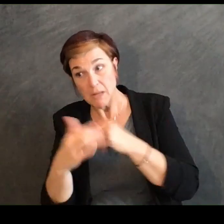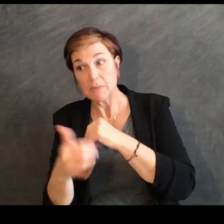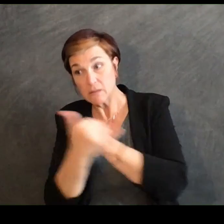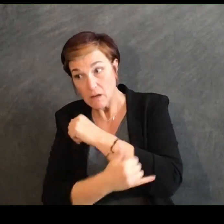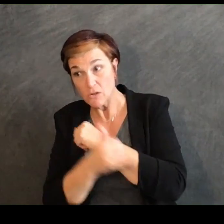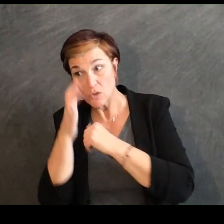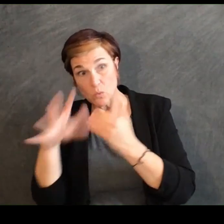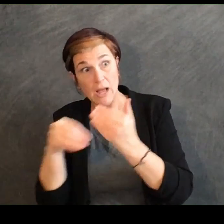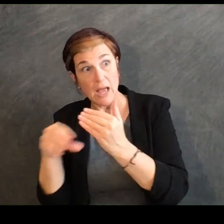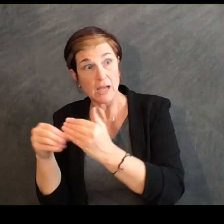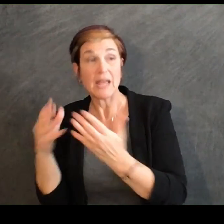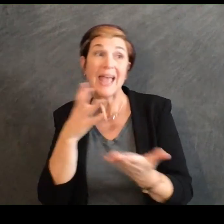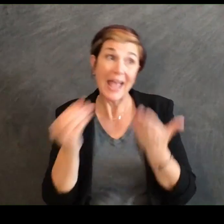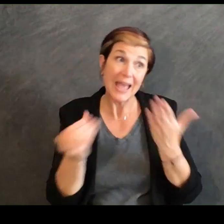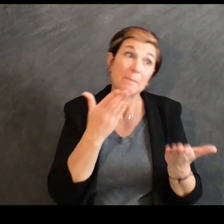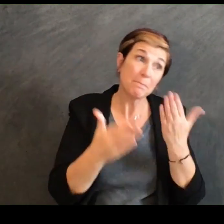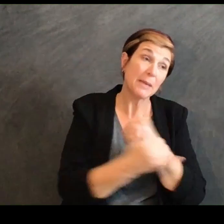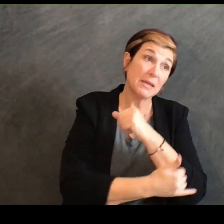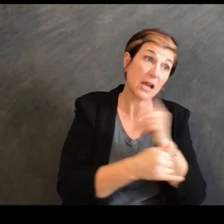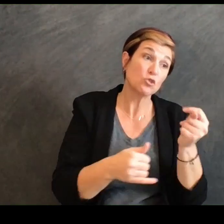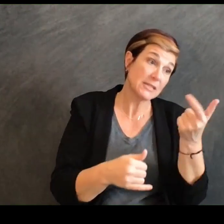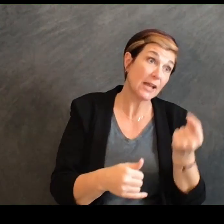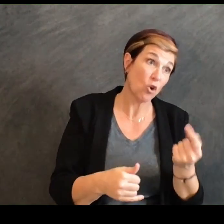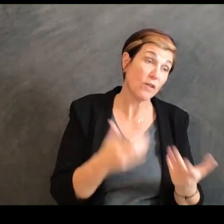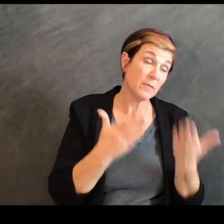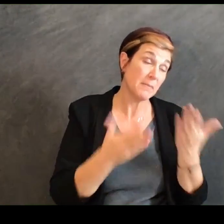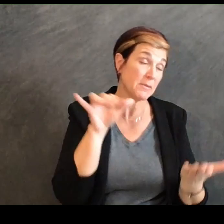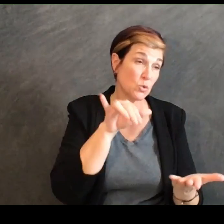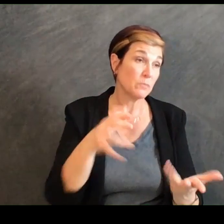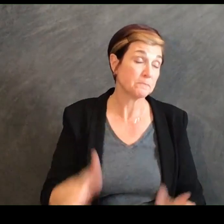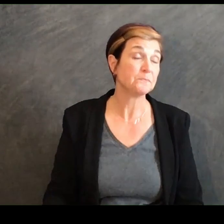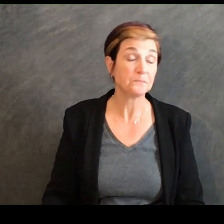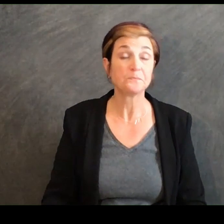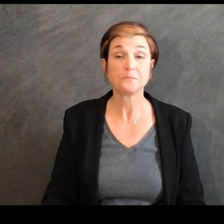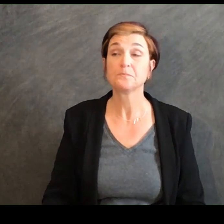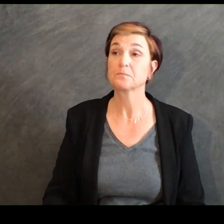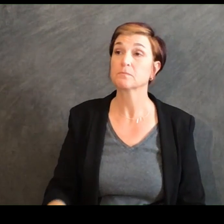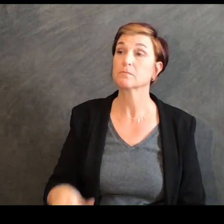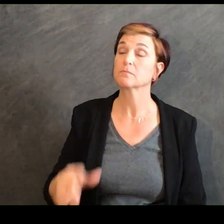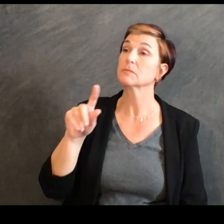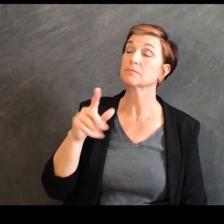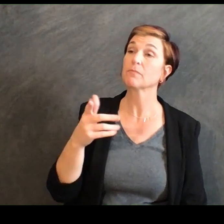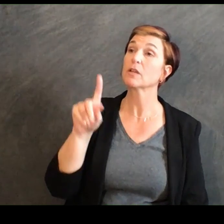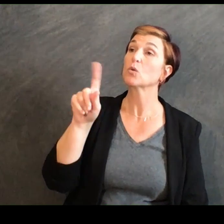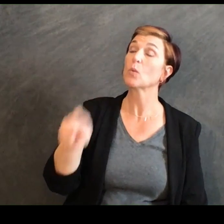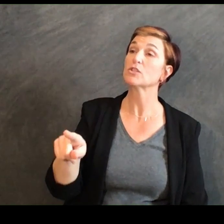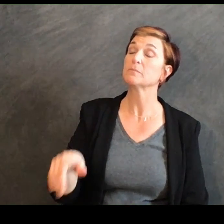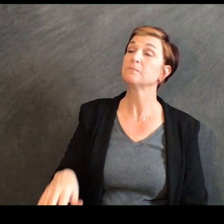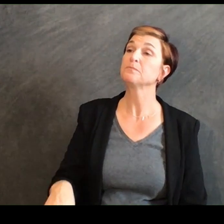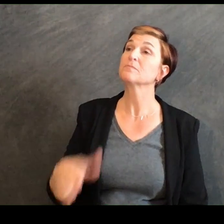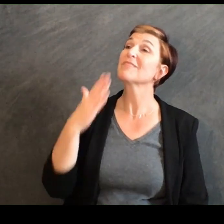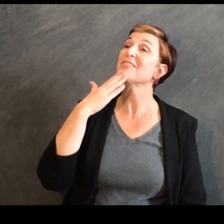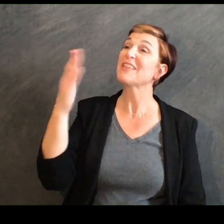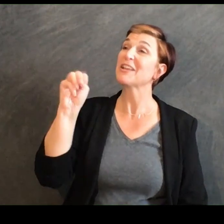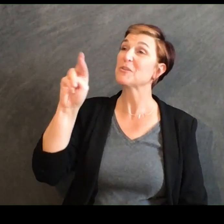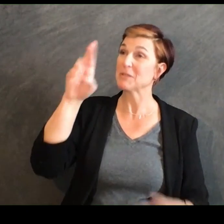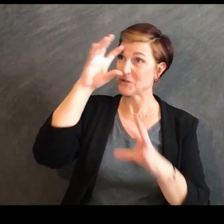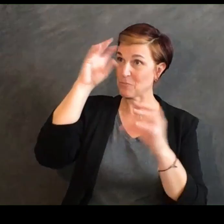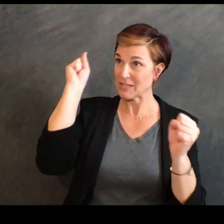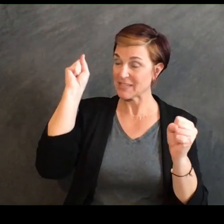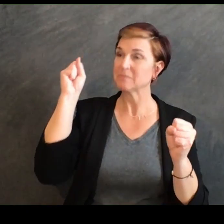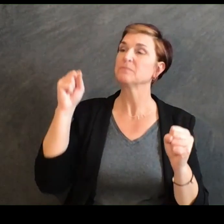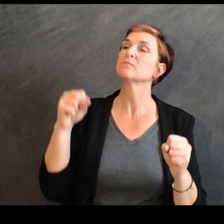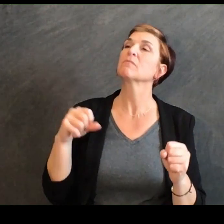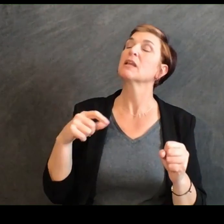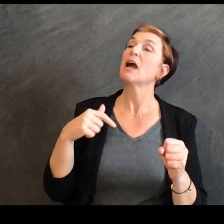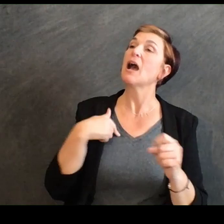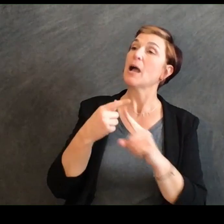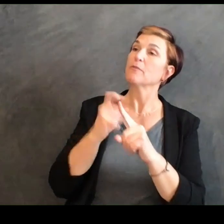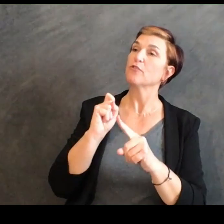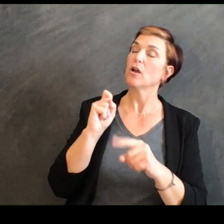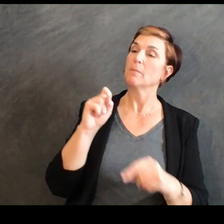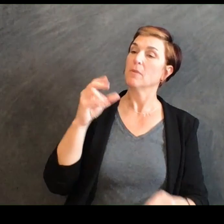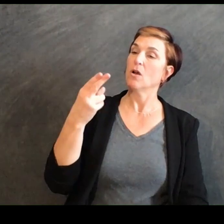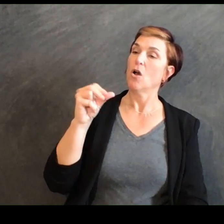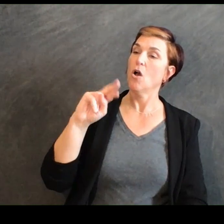some off I'm not corresponding with hong kong phoenix TV um you have been